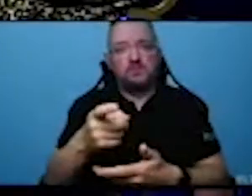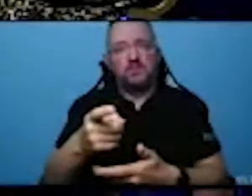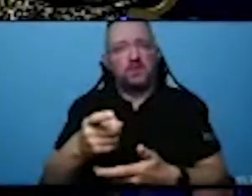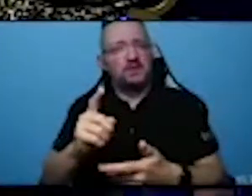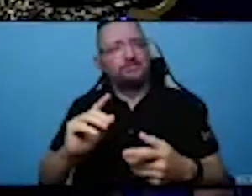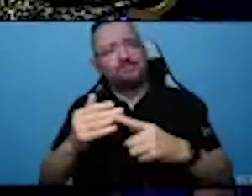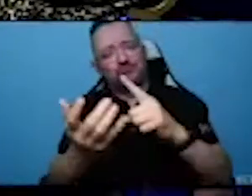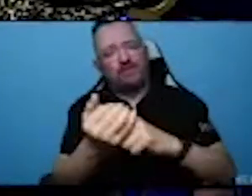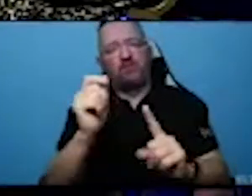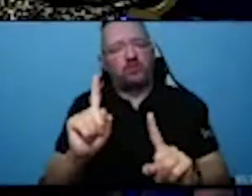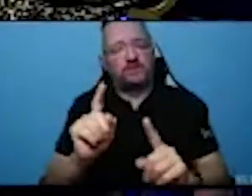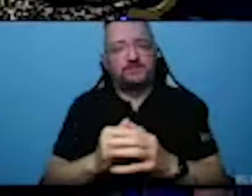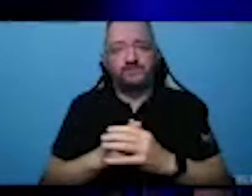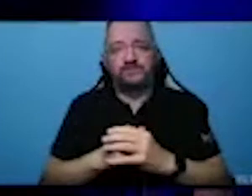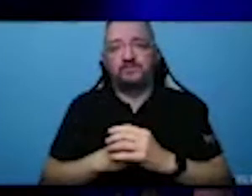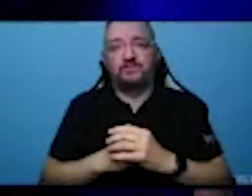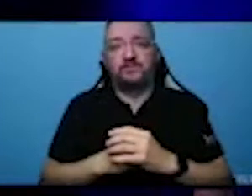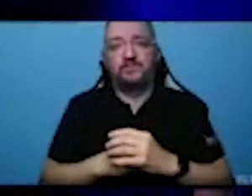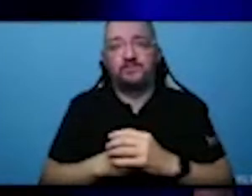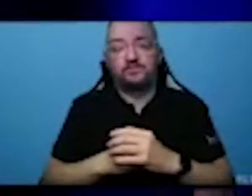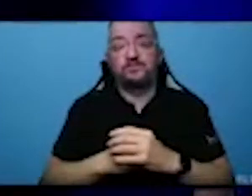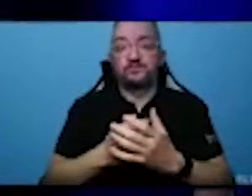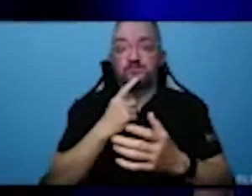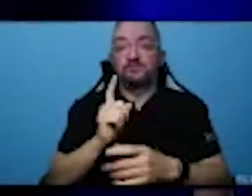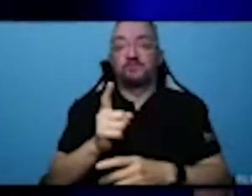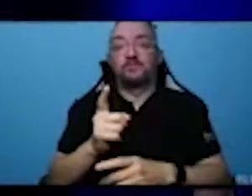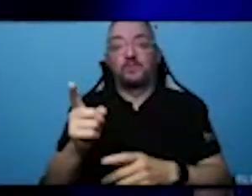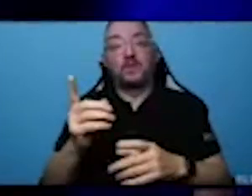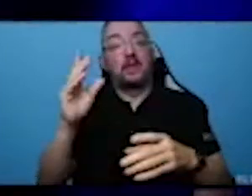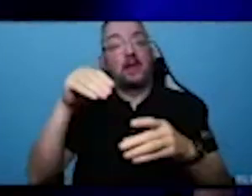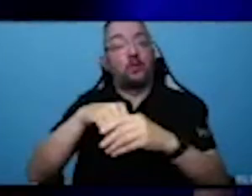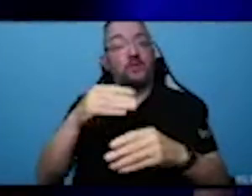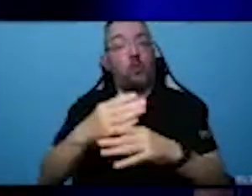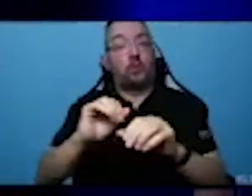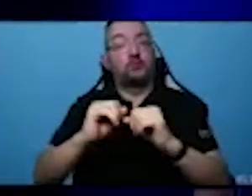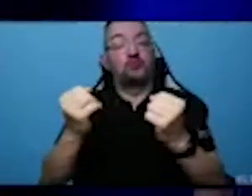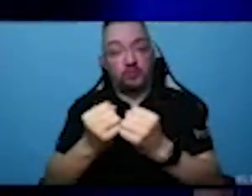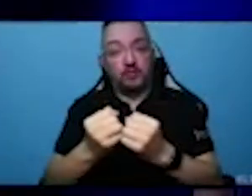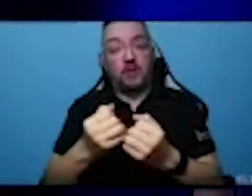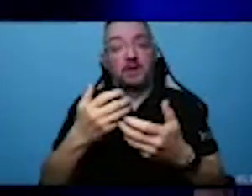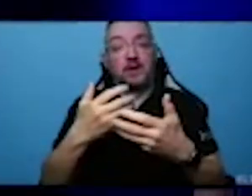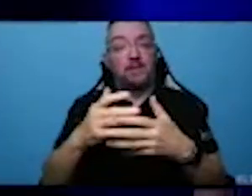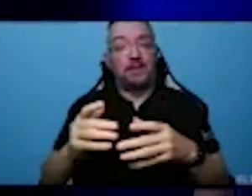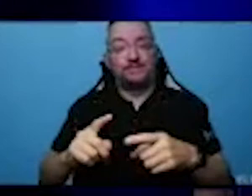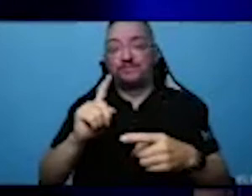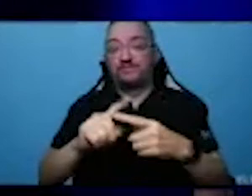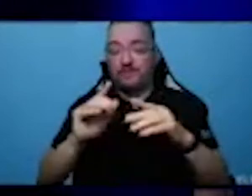Um, as you can imagine, the Inclusive Working Group was first and foremost, very focused on being inclusive and